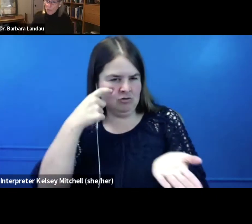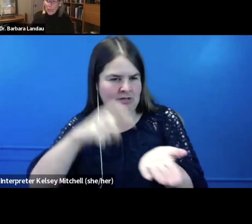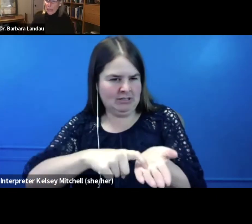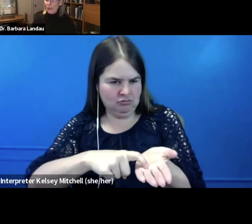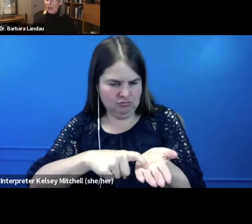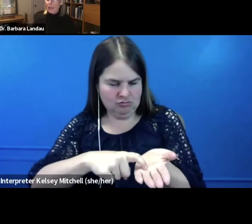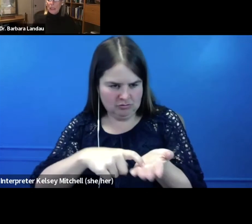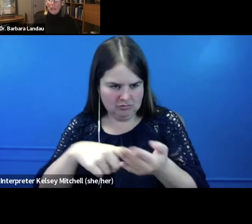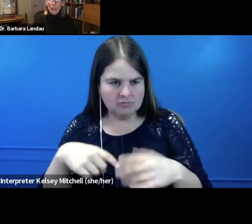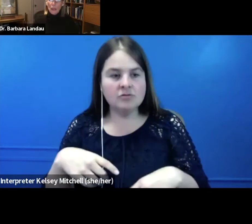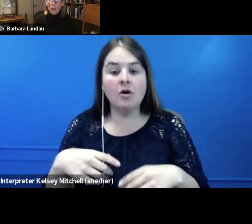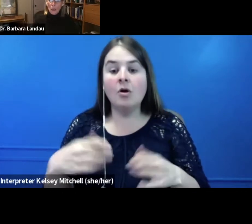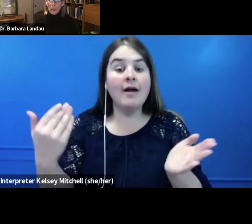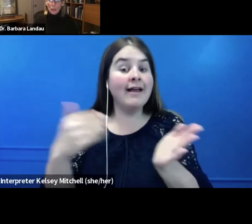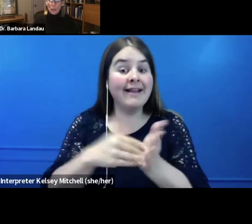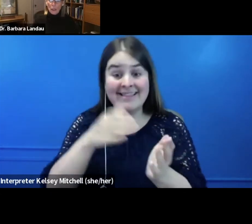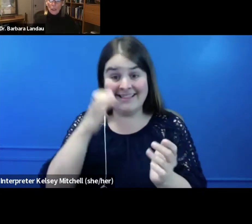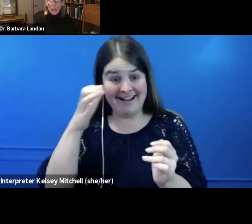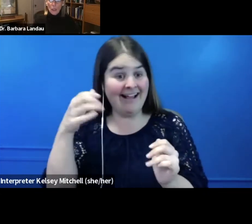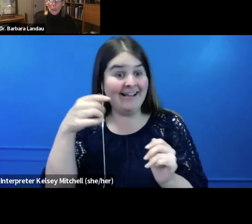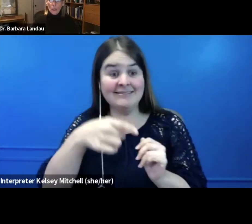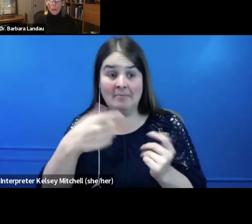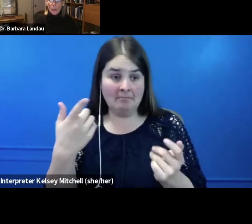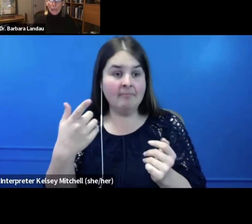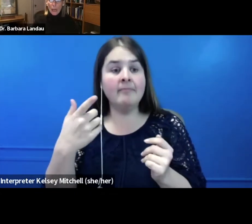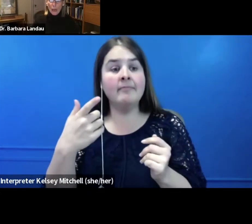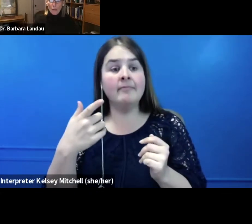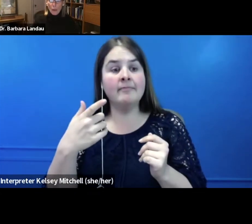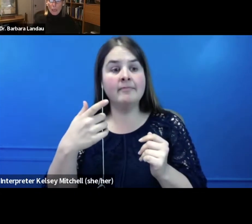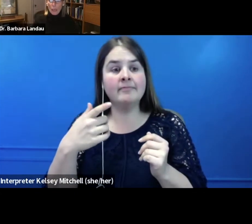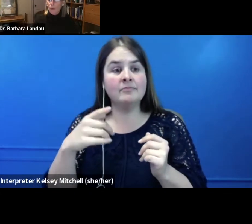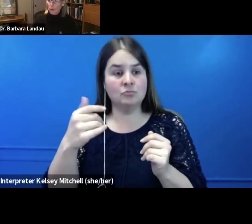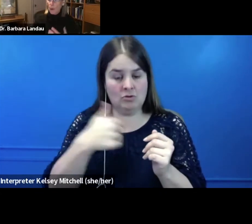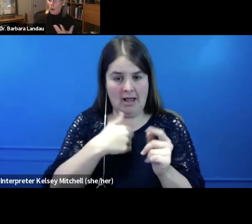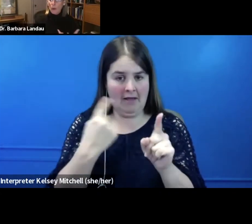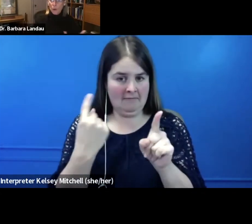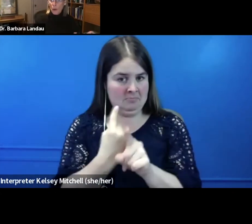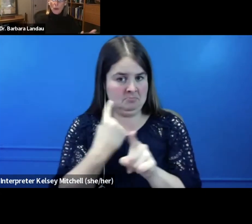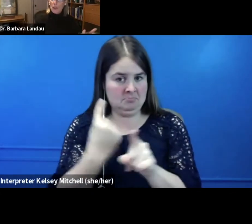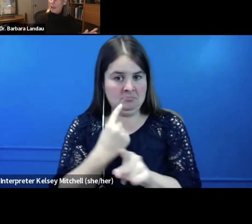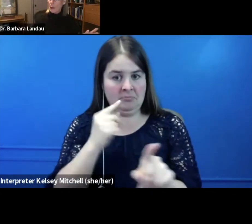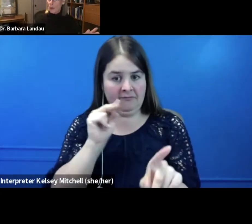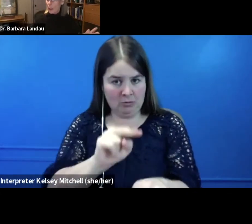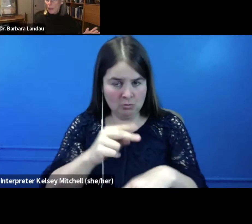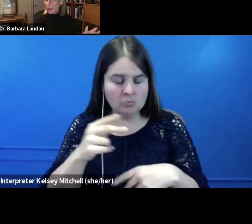and again the idea here is the question is do we have